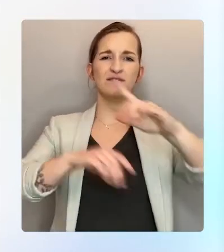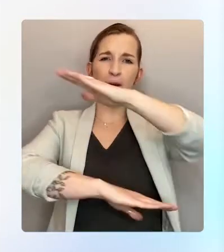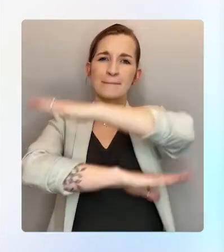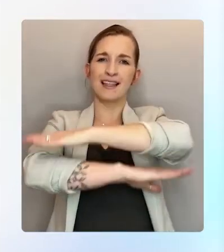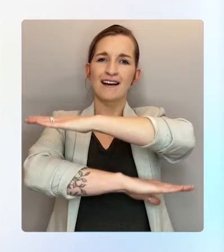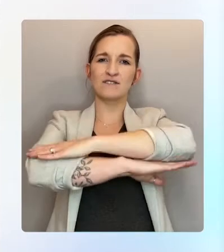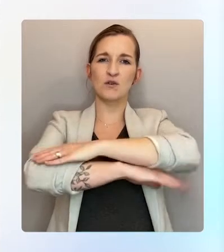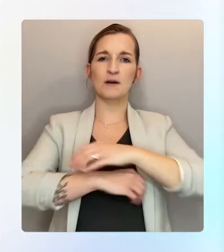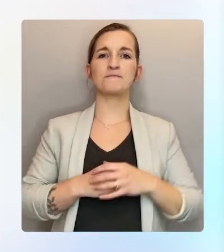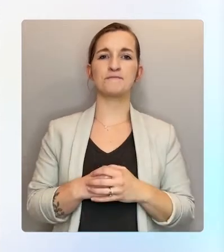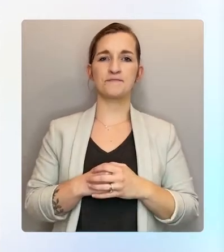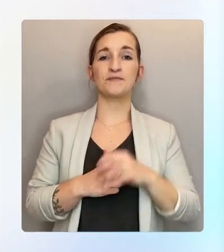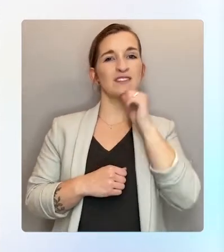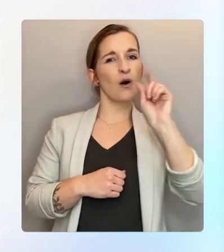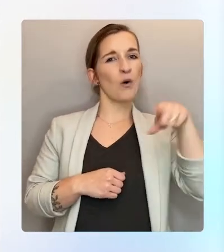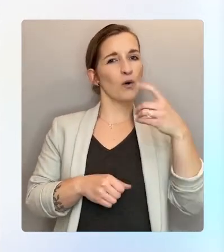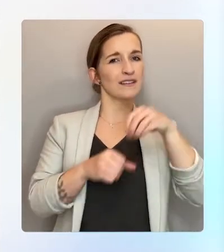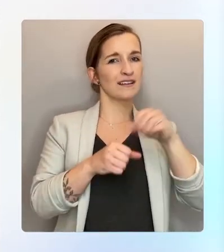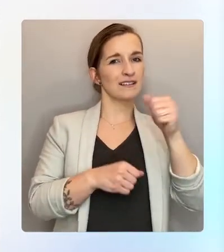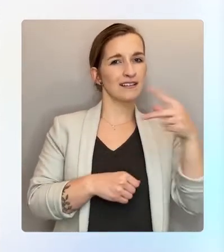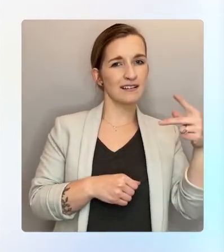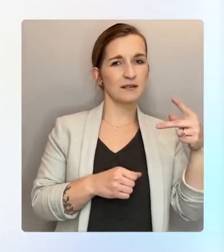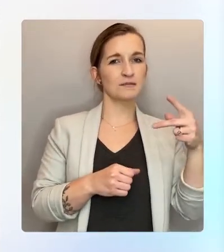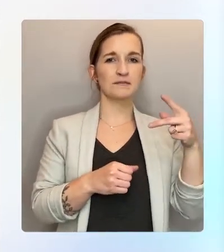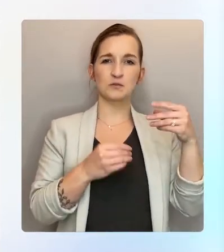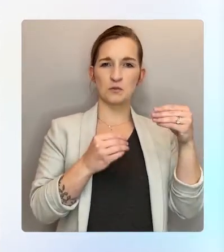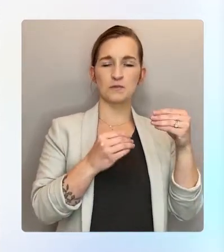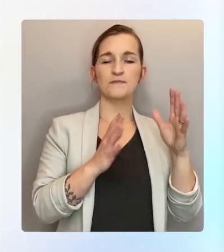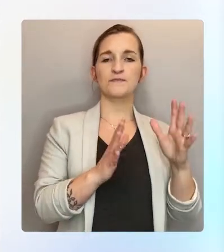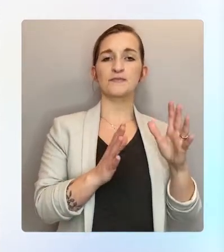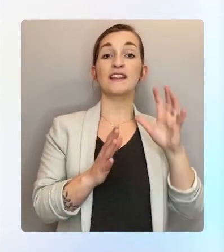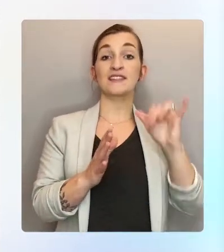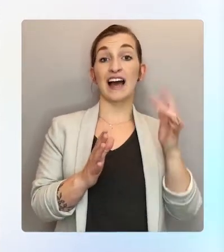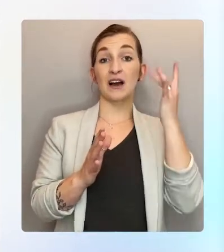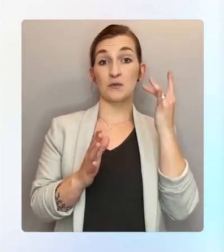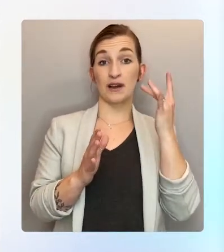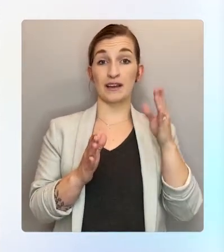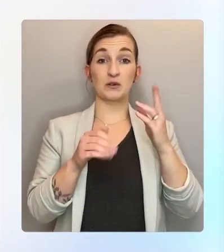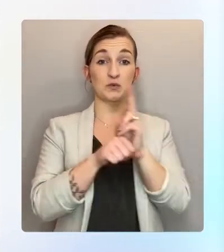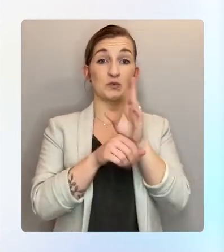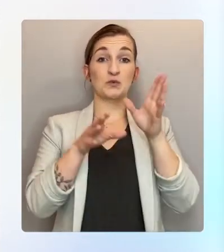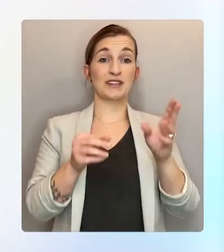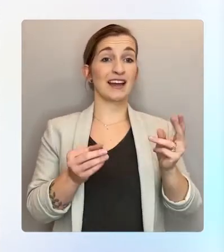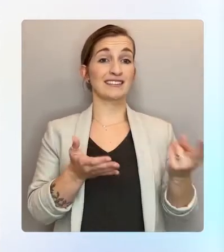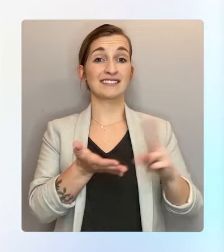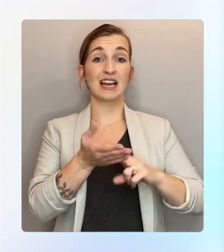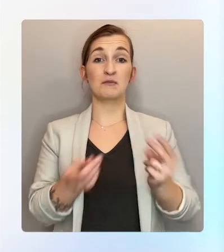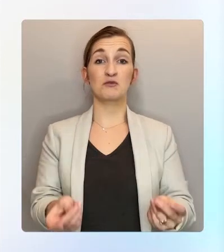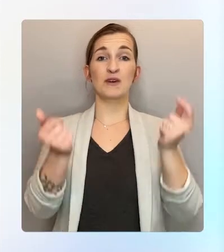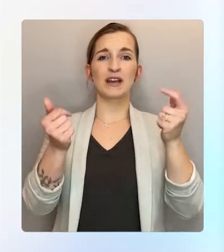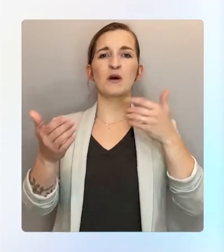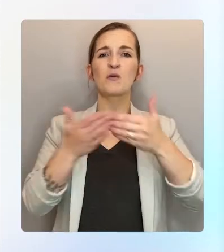In this way, users will be able to sign up right away on the service they are on.